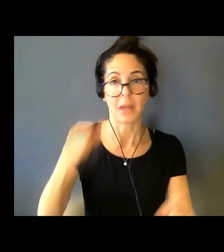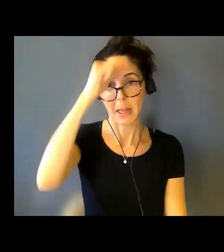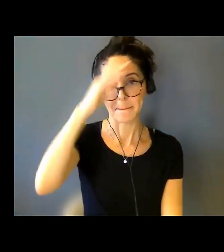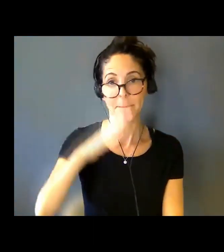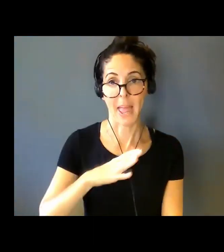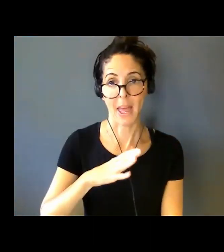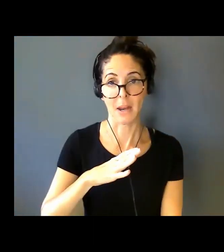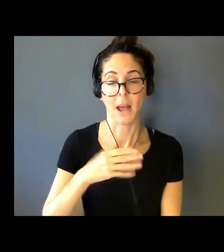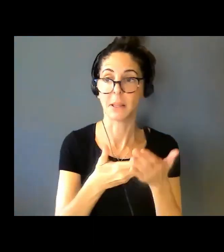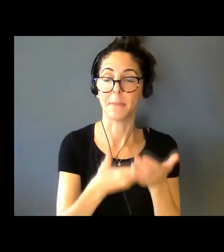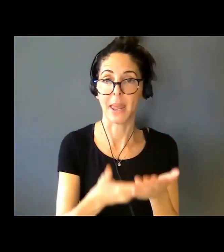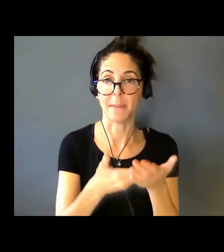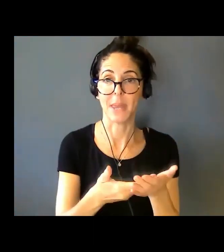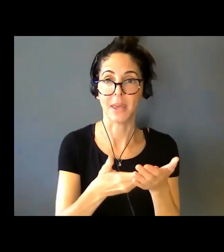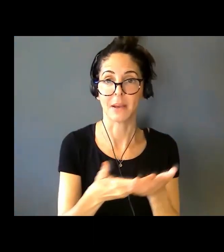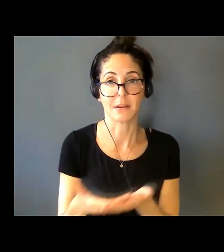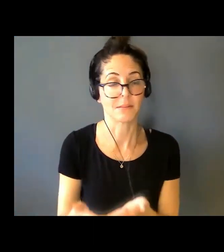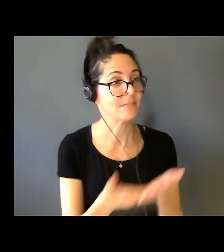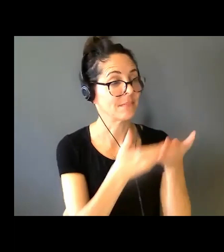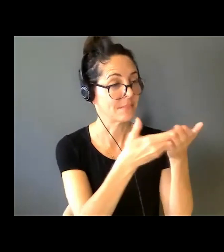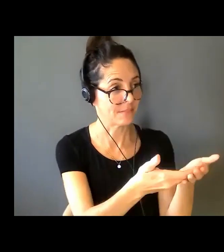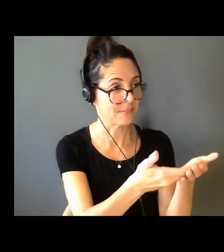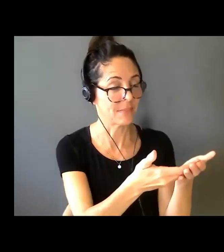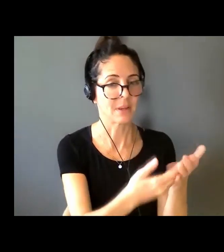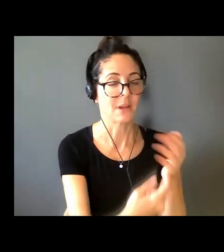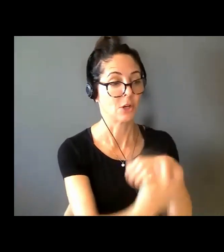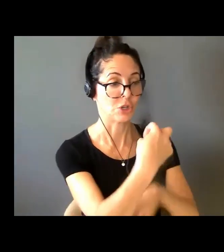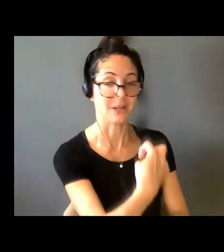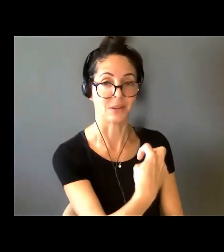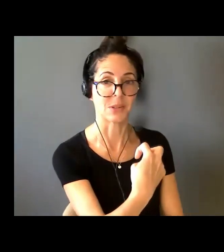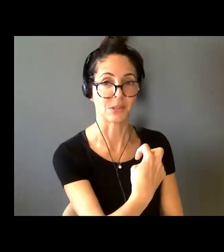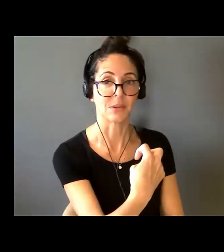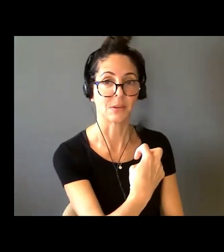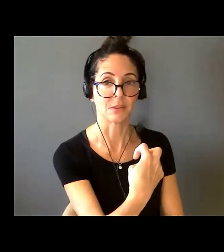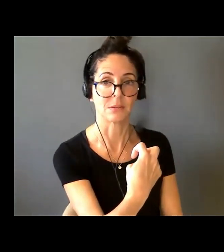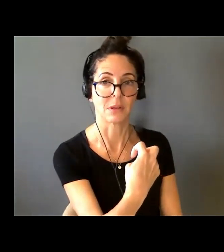baby over to his wife as she kneels in front of him in front of a lake. Sort of a nice picture.